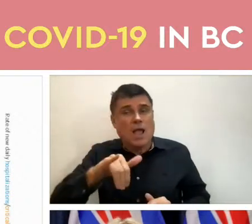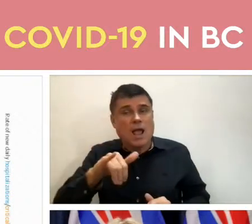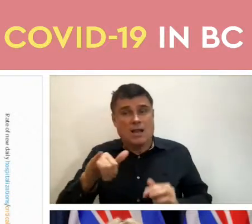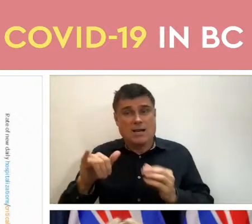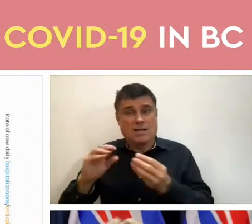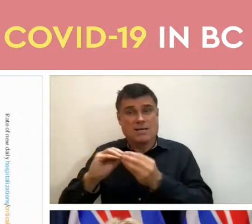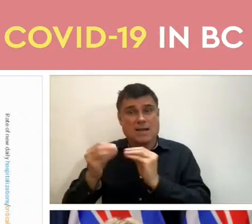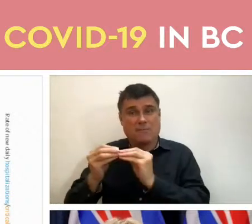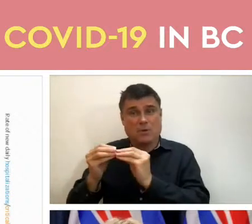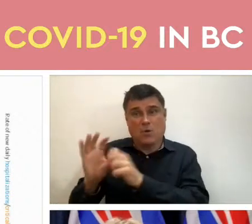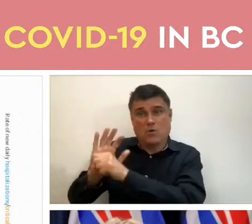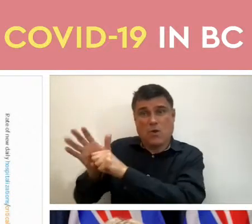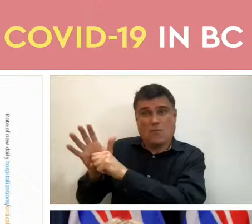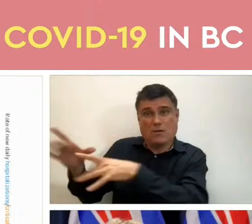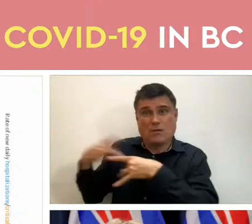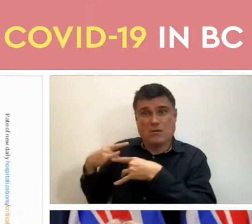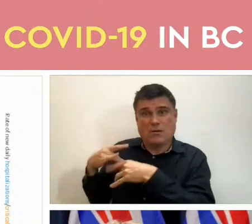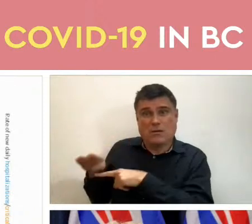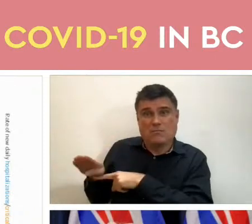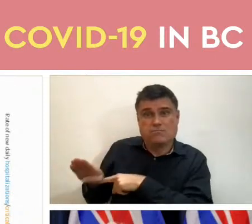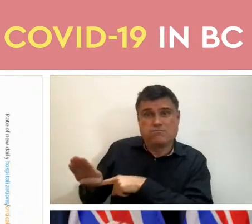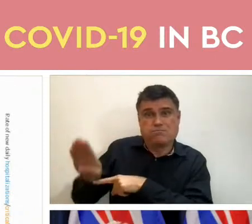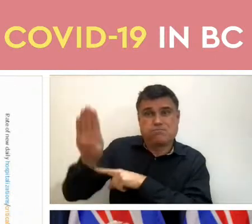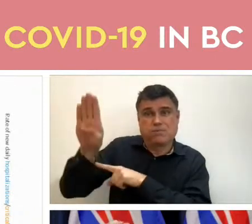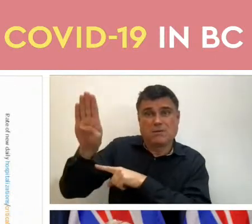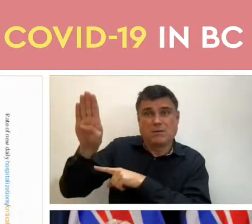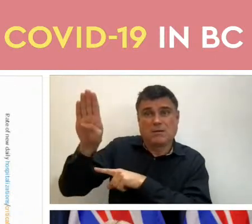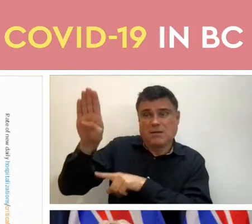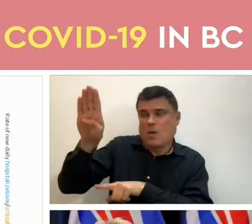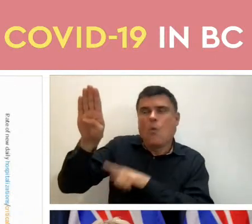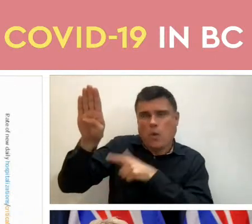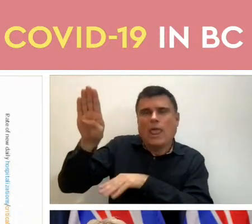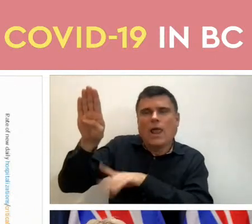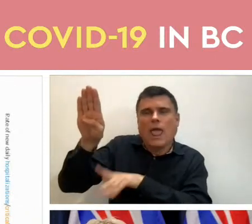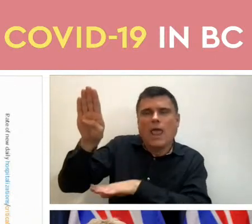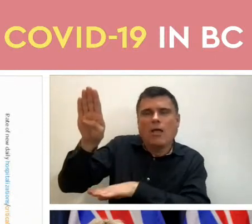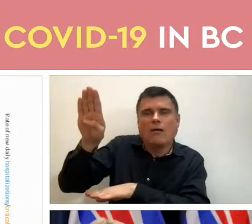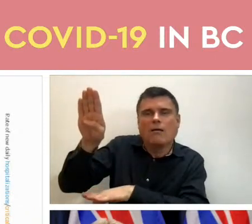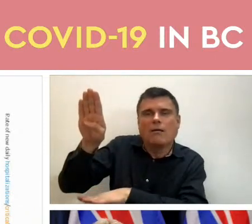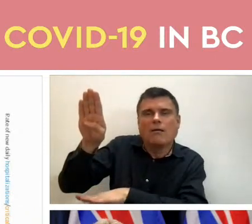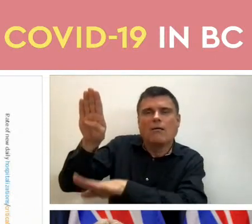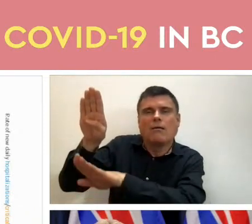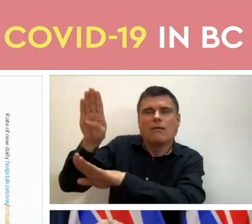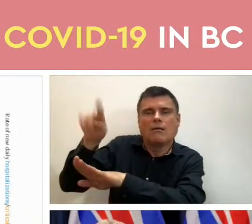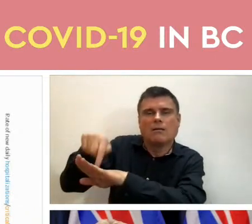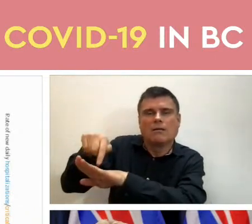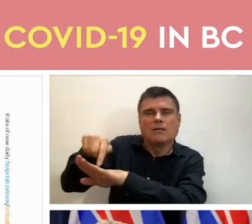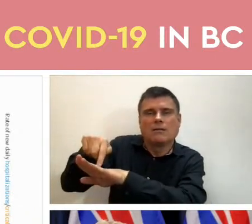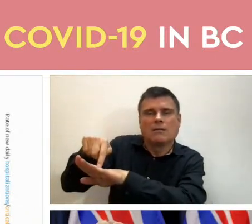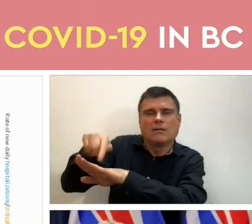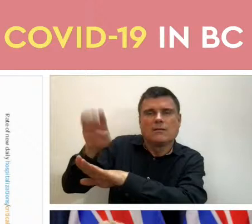jurisdictions this can take off quite rapidly.